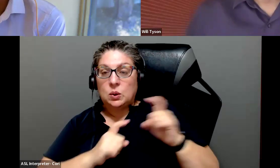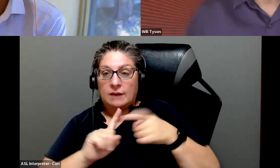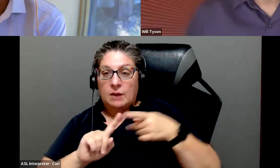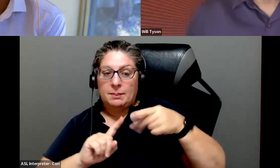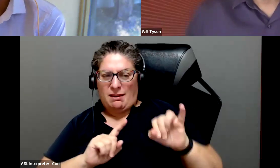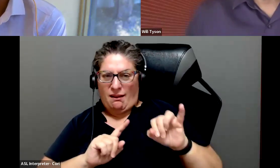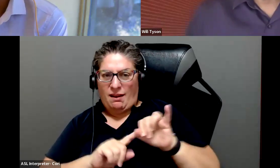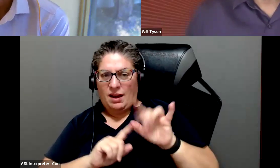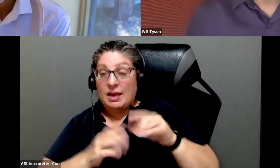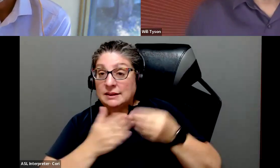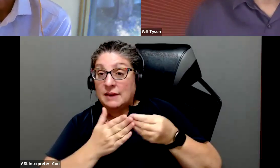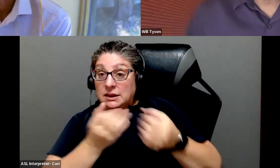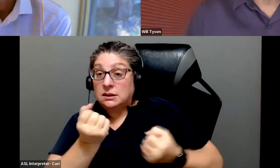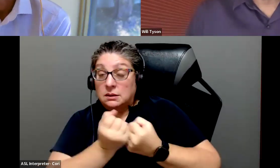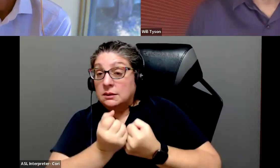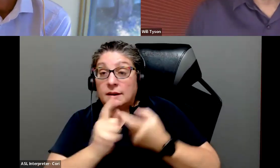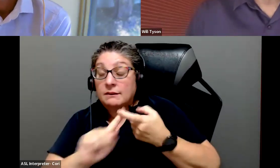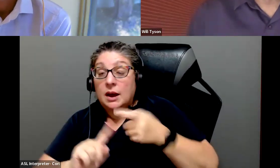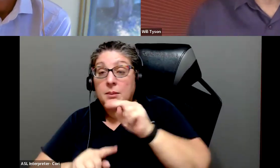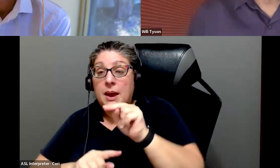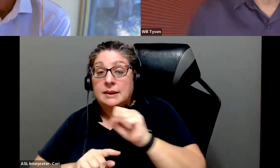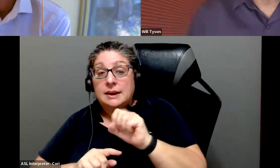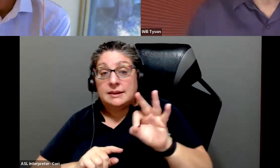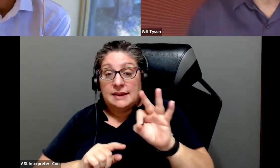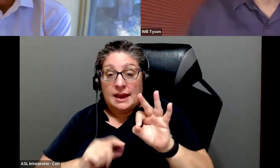Which is funded through the NSF Advanced Technological Education